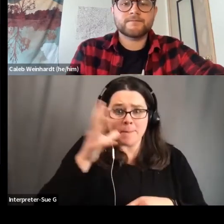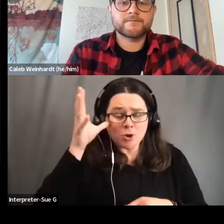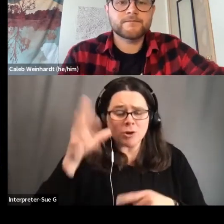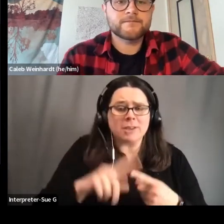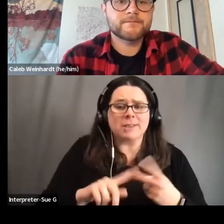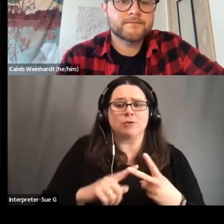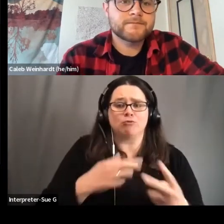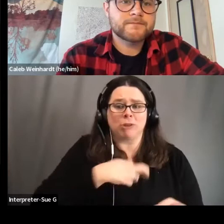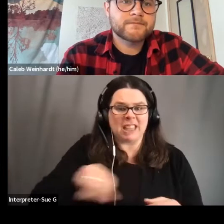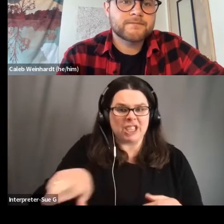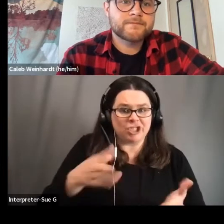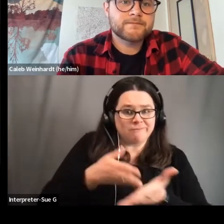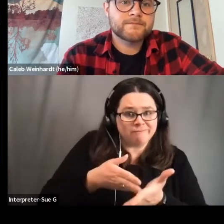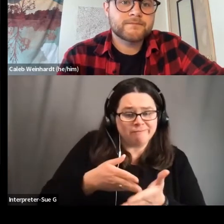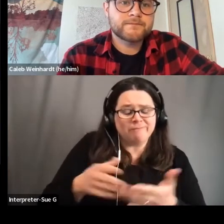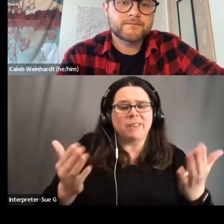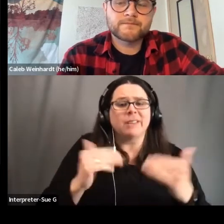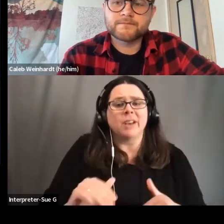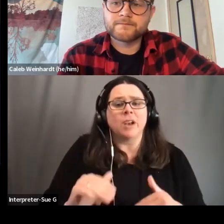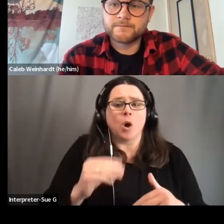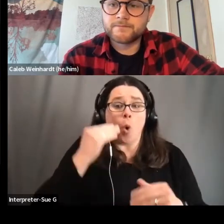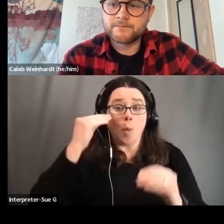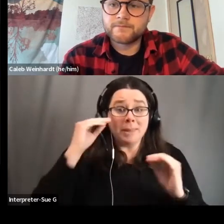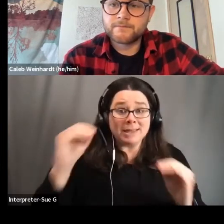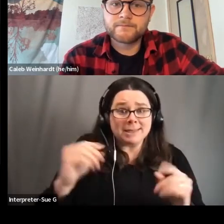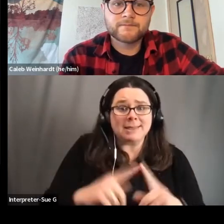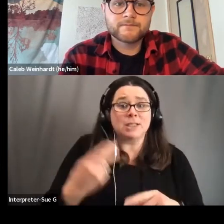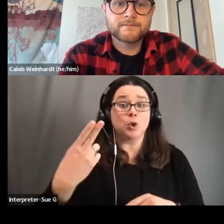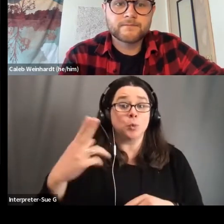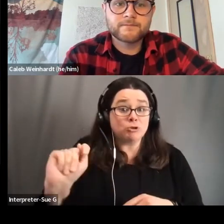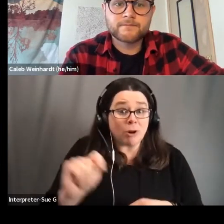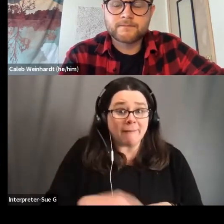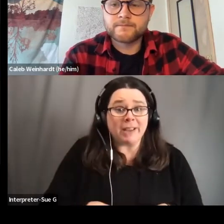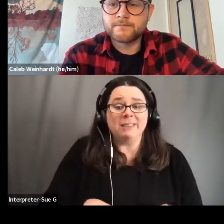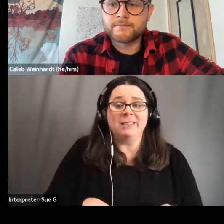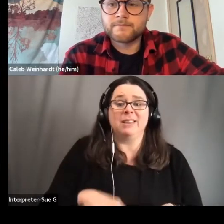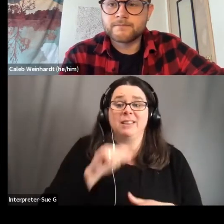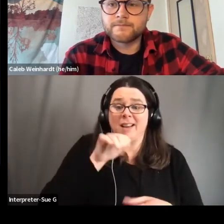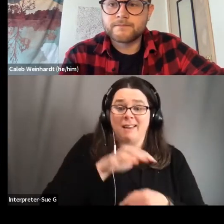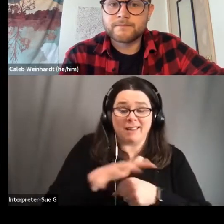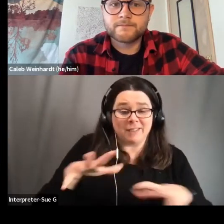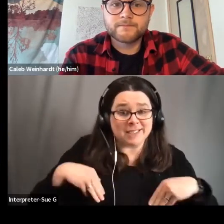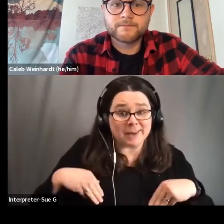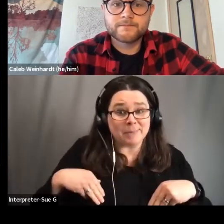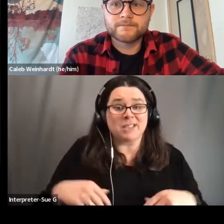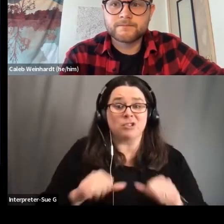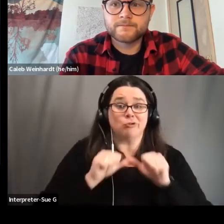Experiencing homelessness, human trafficking. Lack of acceptance, chronic trauma.